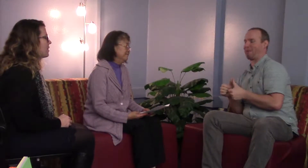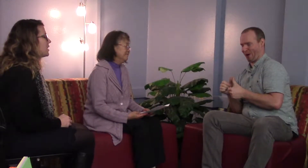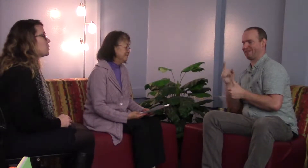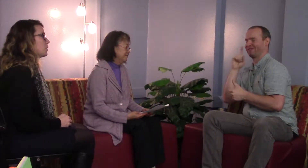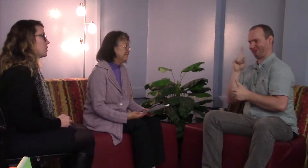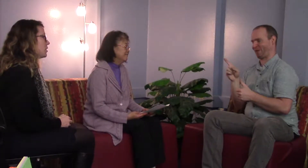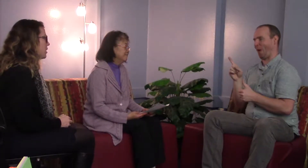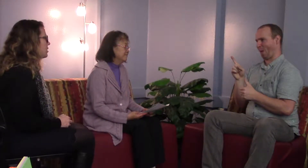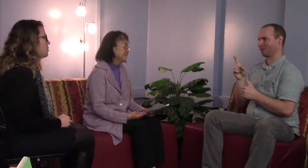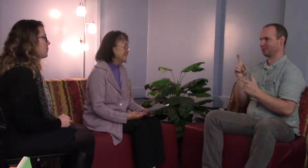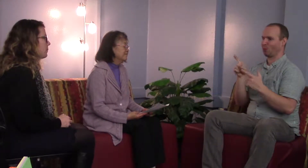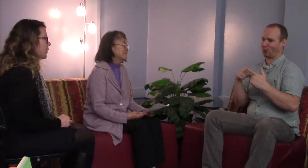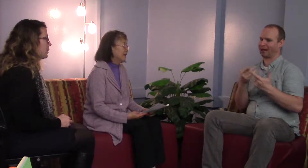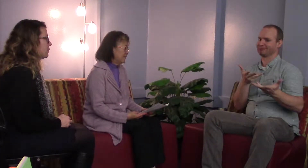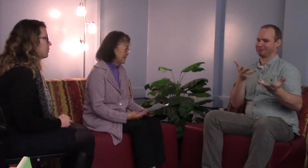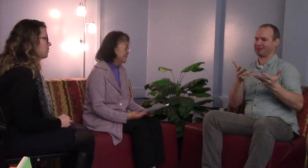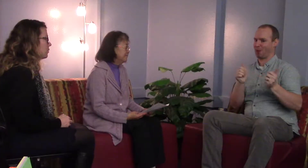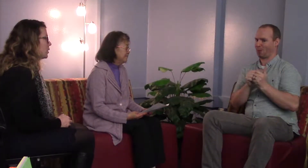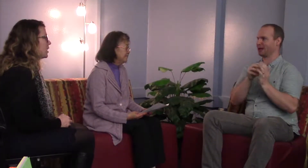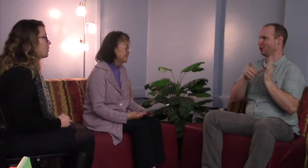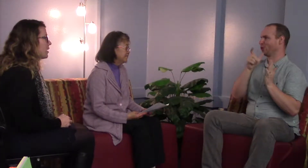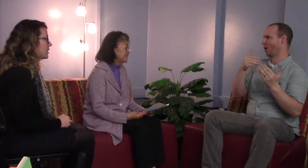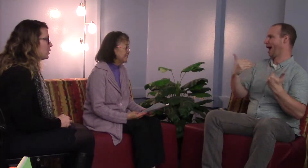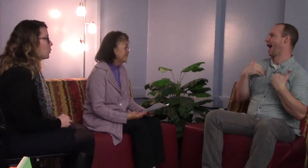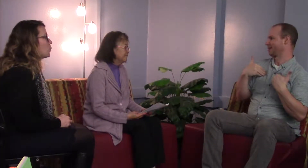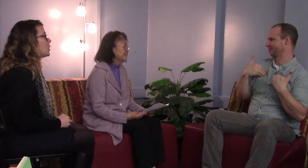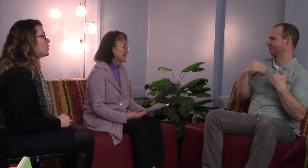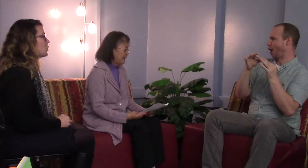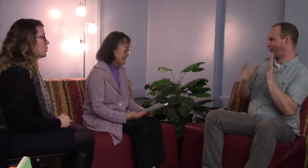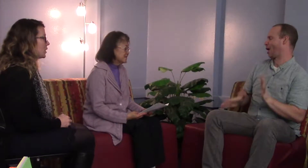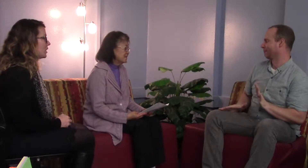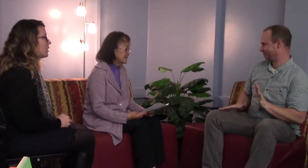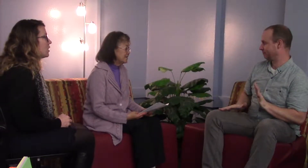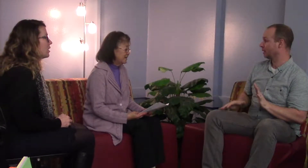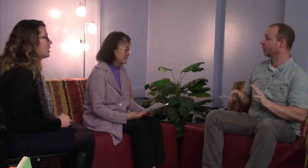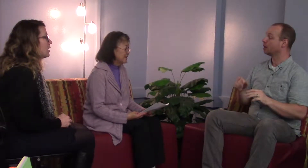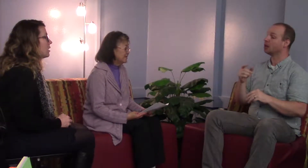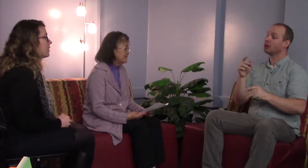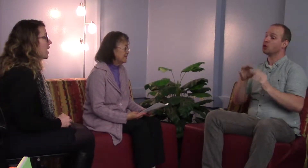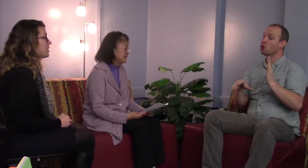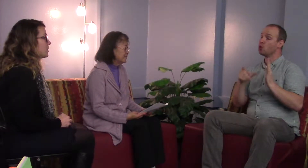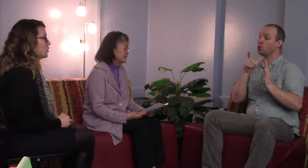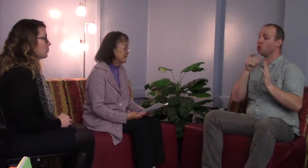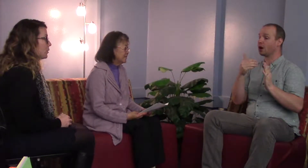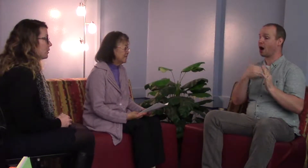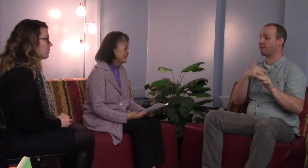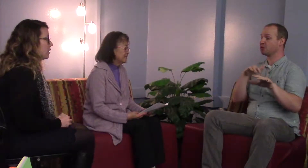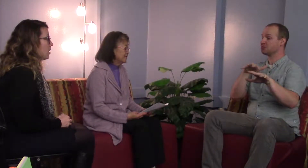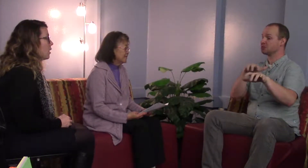That is one good thing to remember when interacting with a student that has an interpreter.